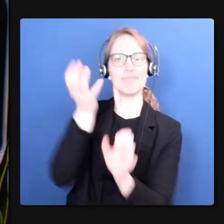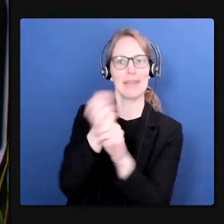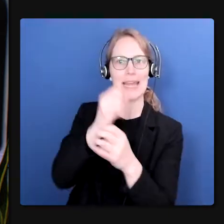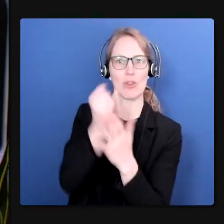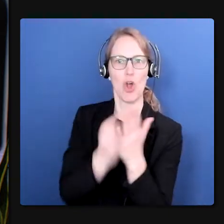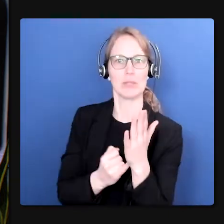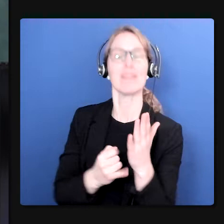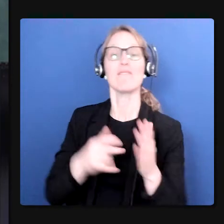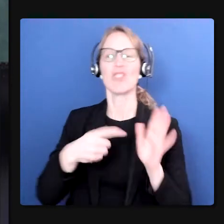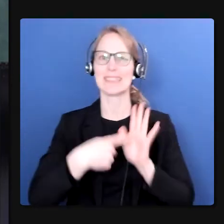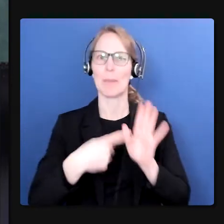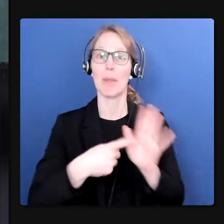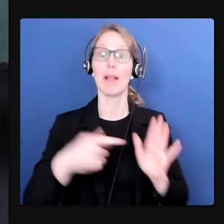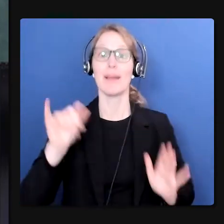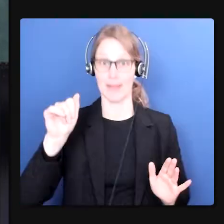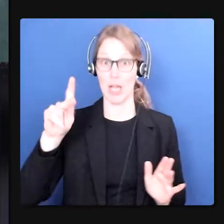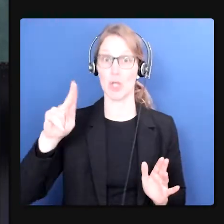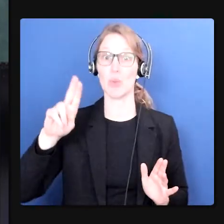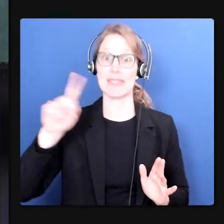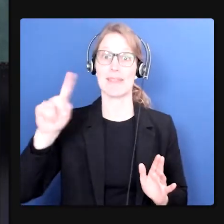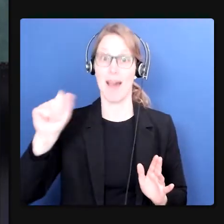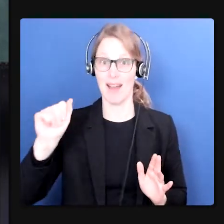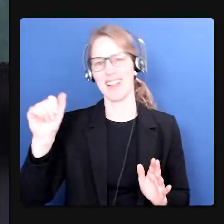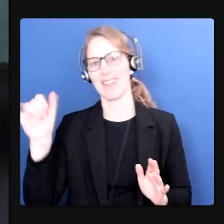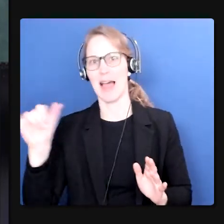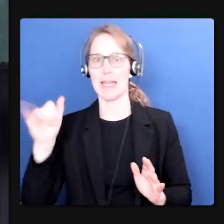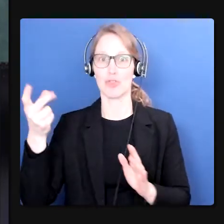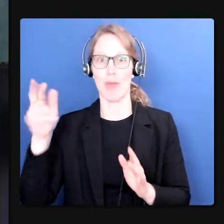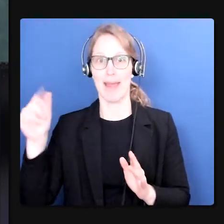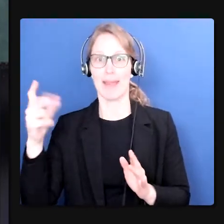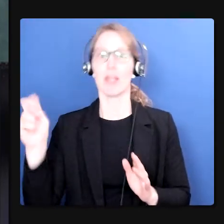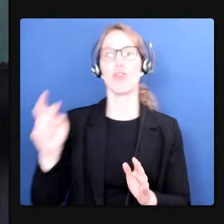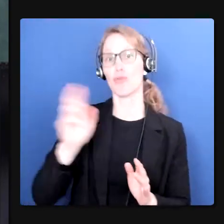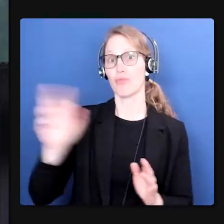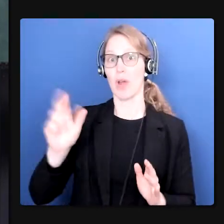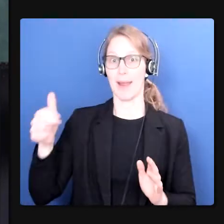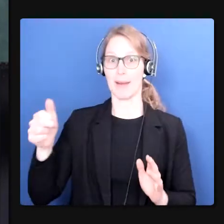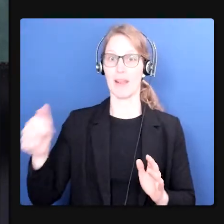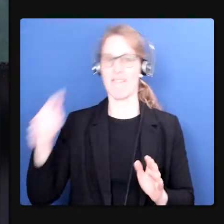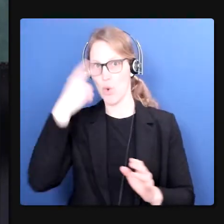For instance, in the Yakuza Like a Dragon map screen, the right trigger is used to zoom in,